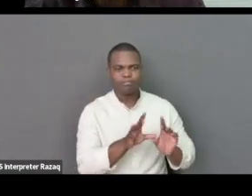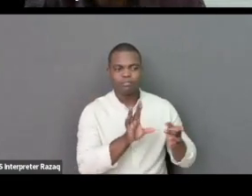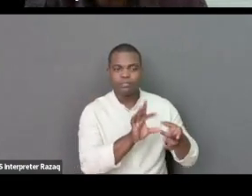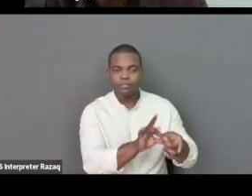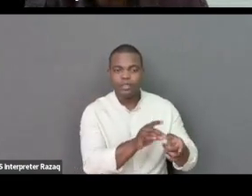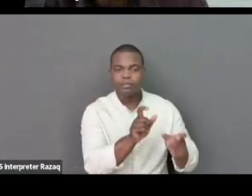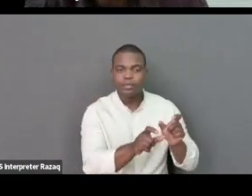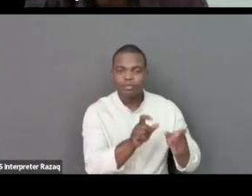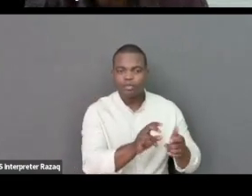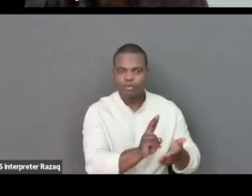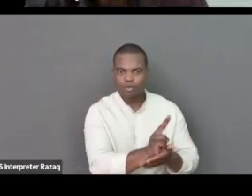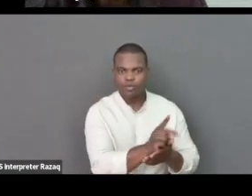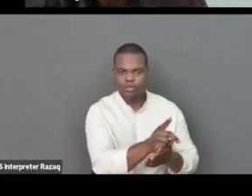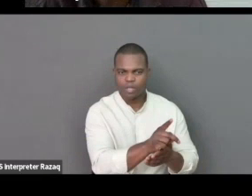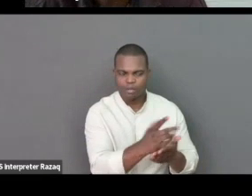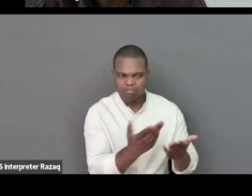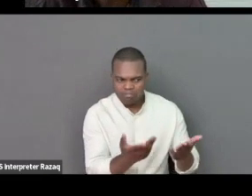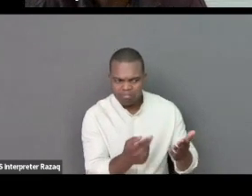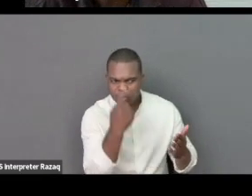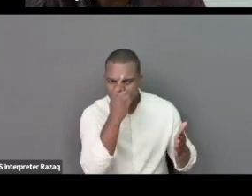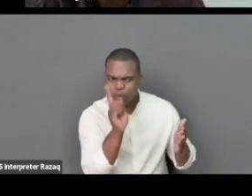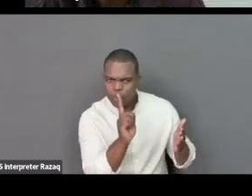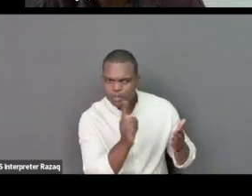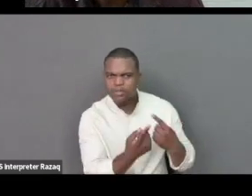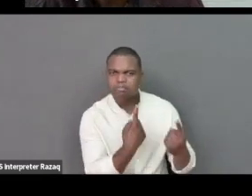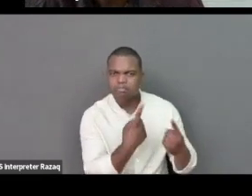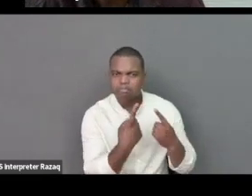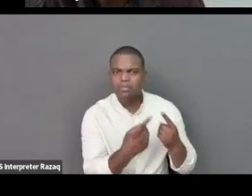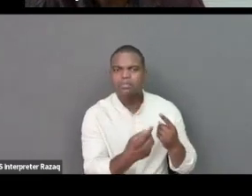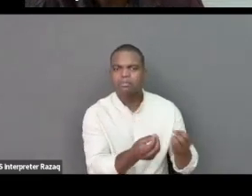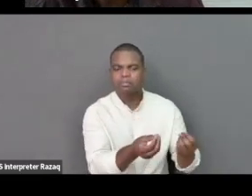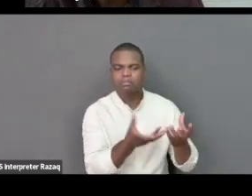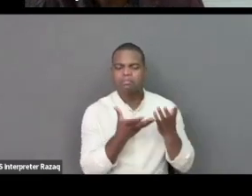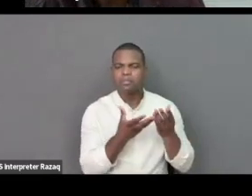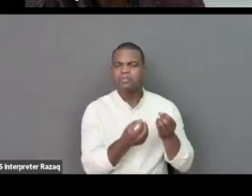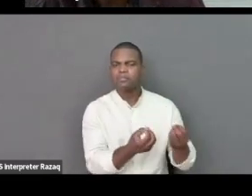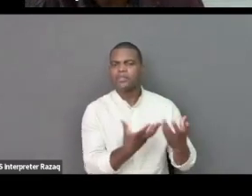provide feedback, but the law says that the public sector bodies have to